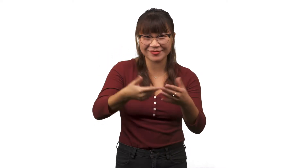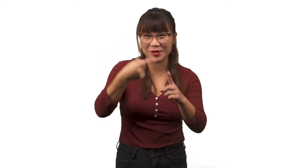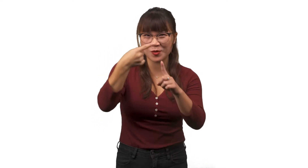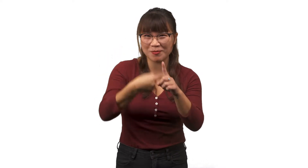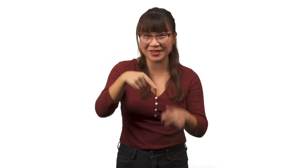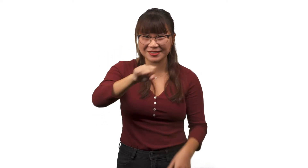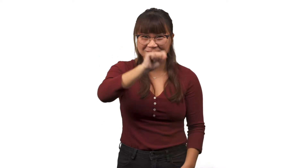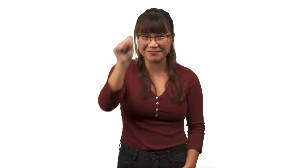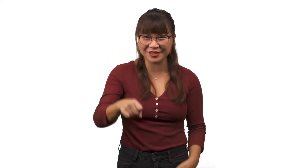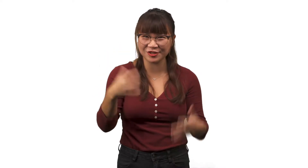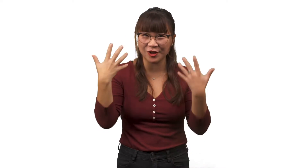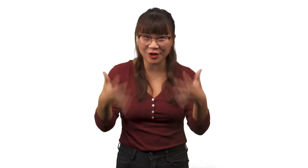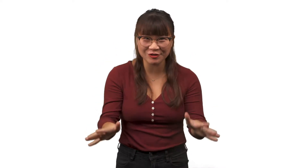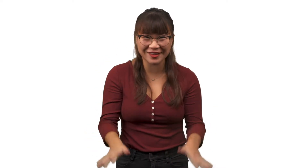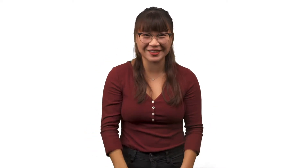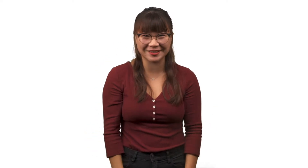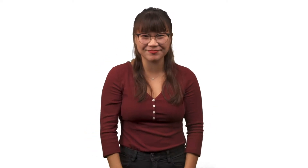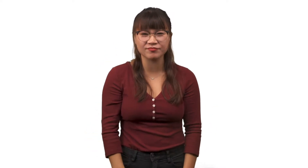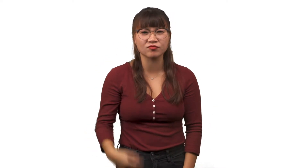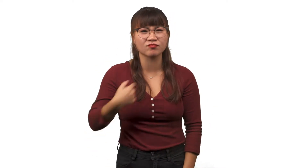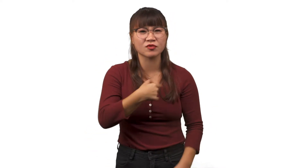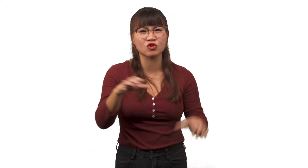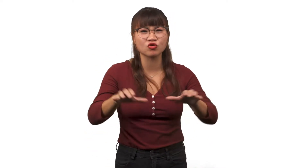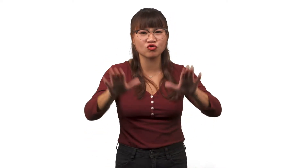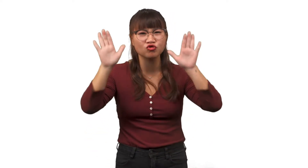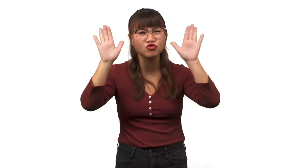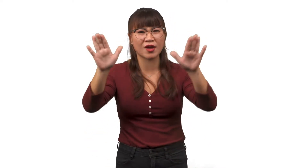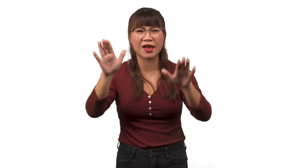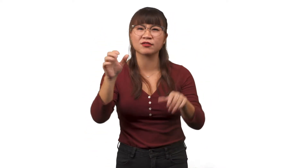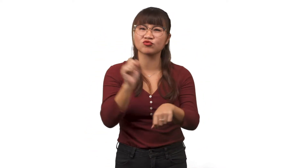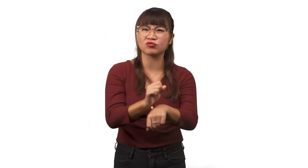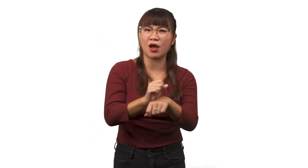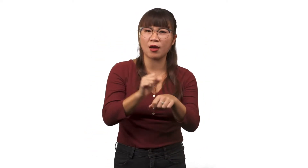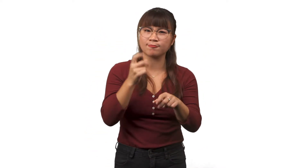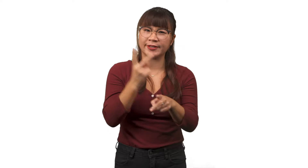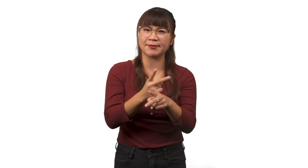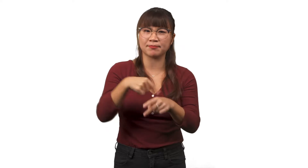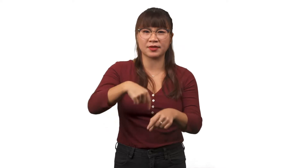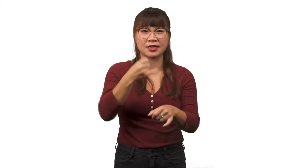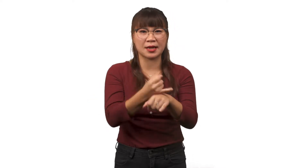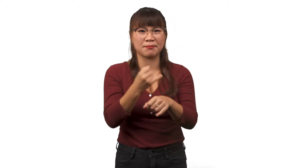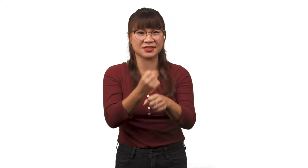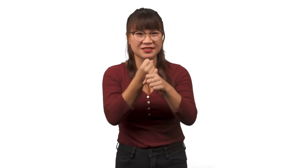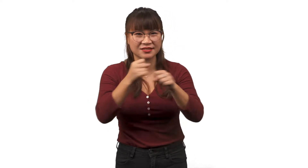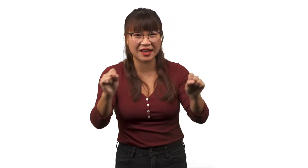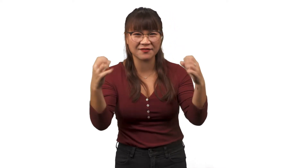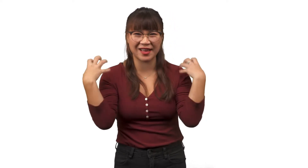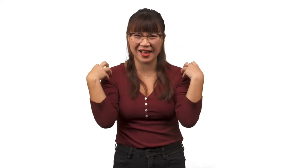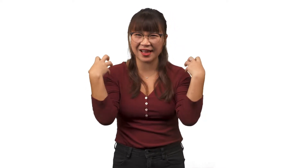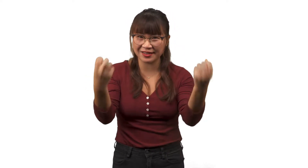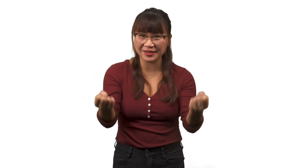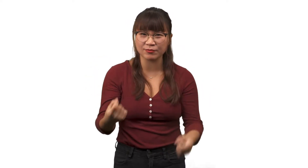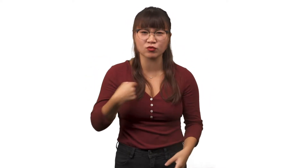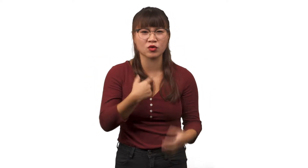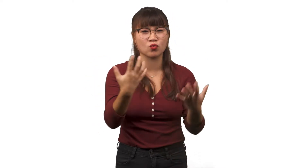We’re now almost a month into the semester. We’ve been doing a great job keeping campus safe and healthy,